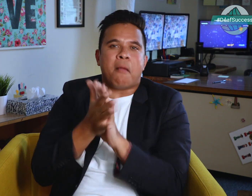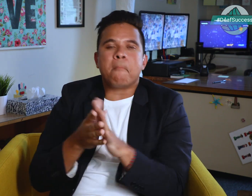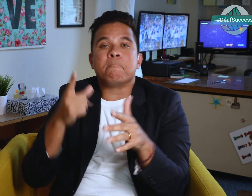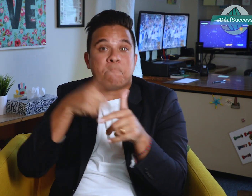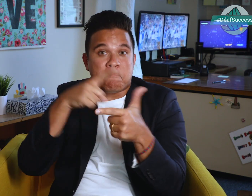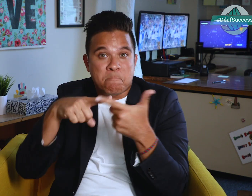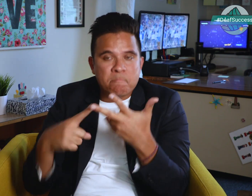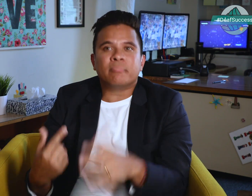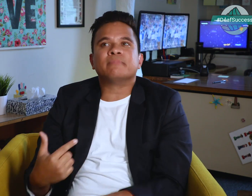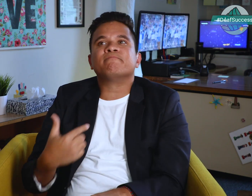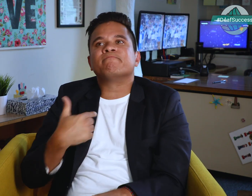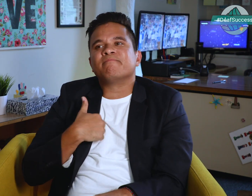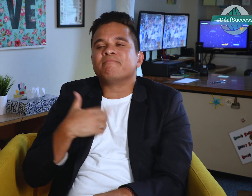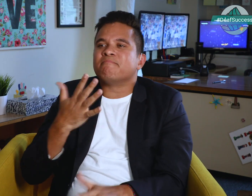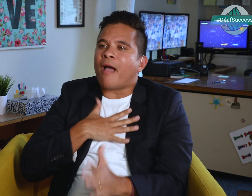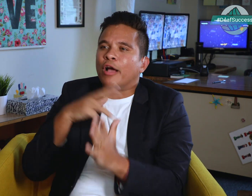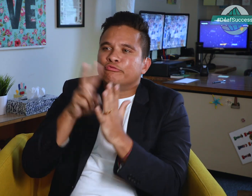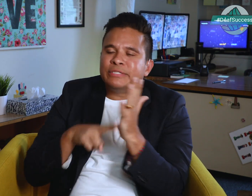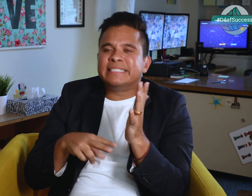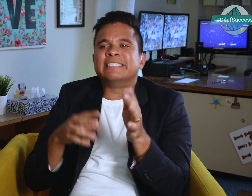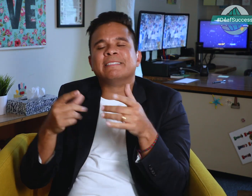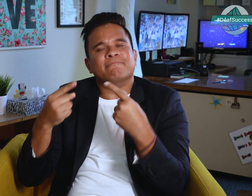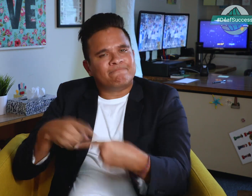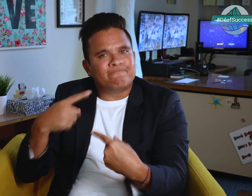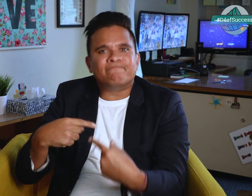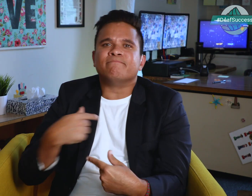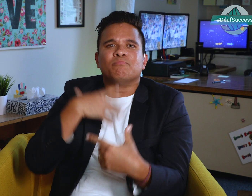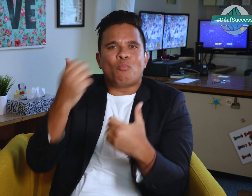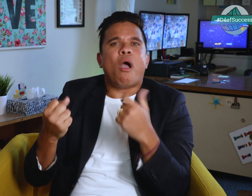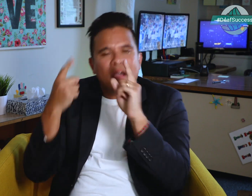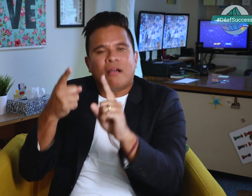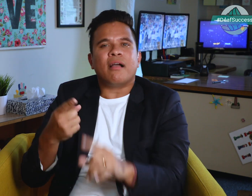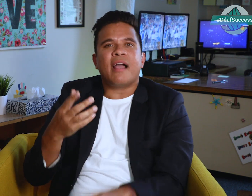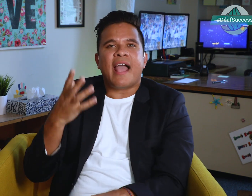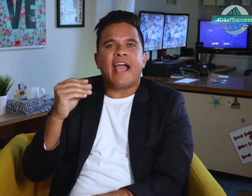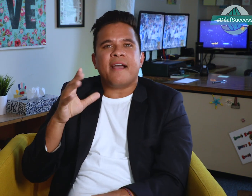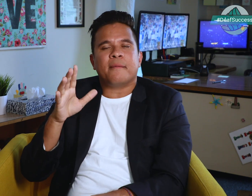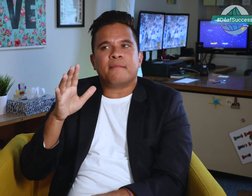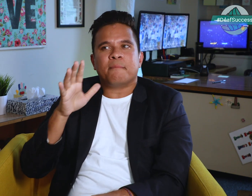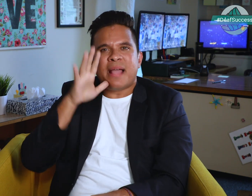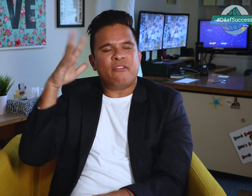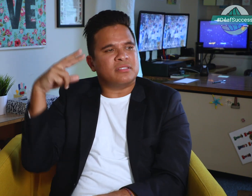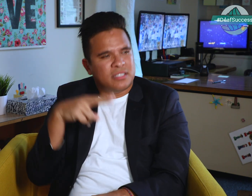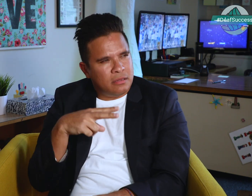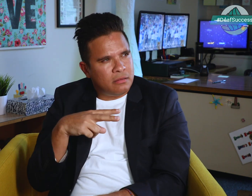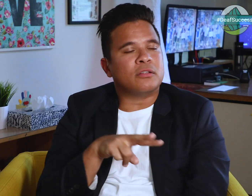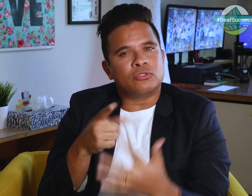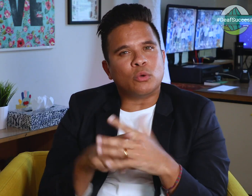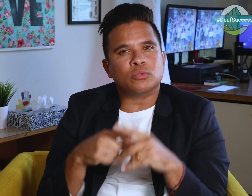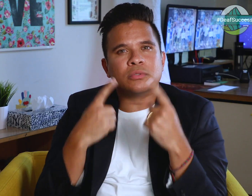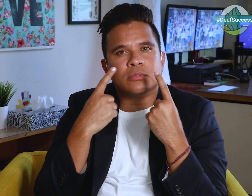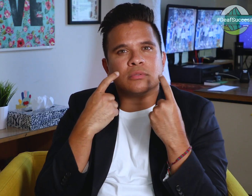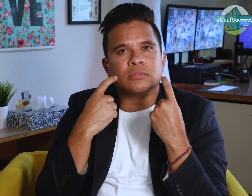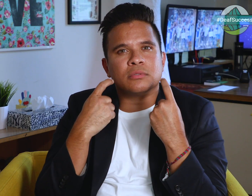they are considering for their future career, what subjects they are struggling with, or other goals they've set for themselves.